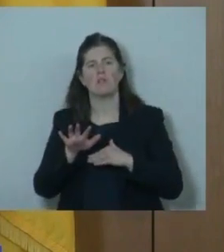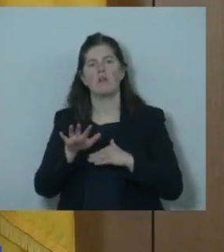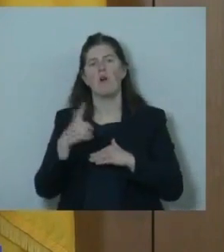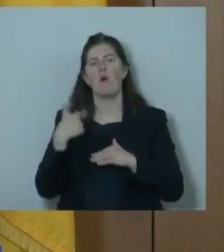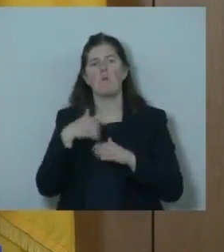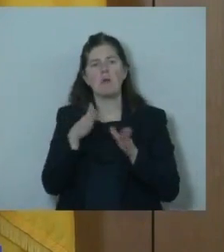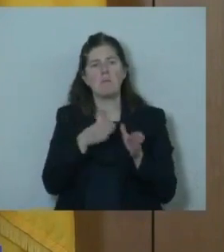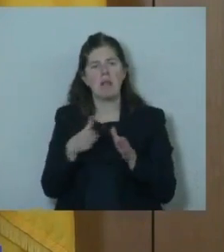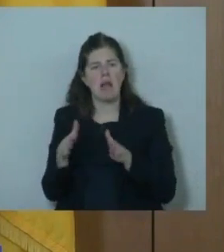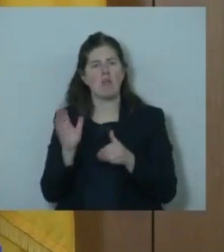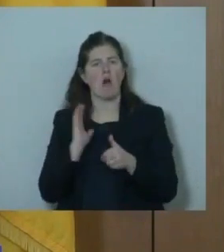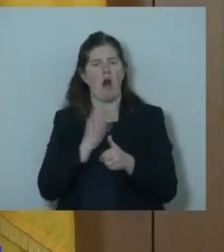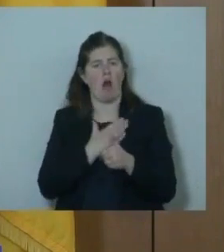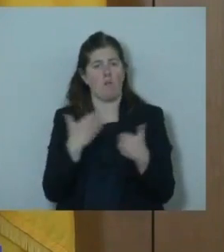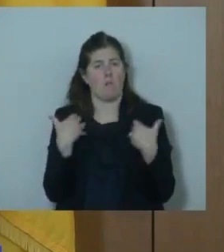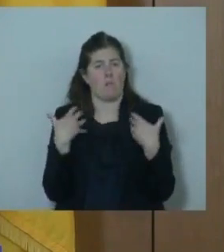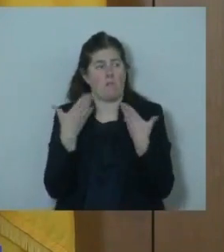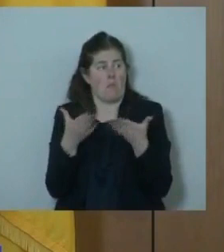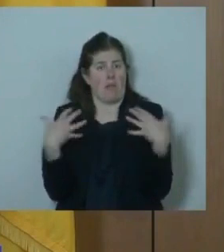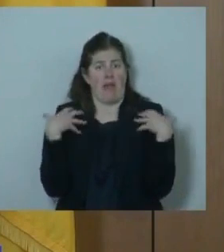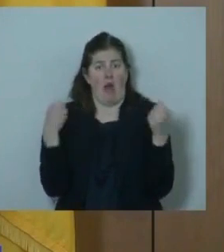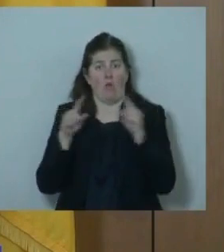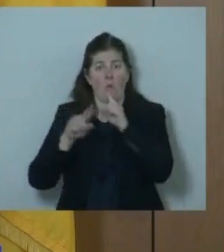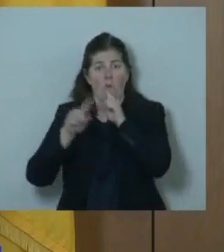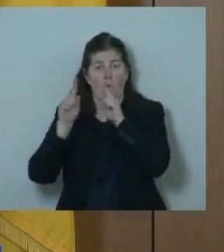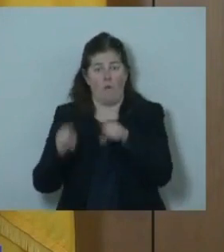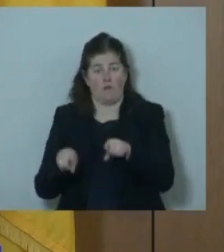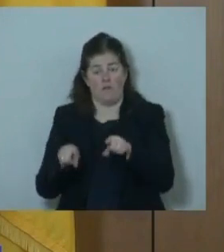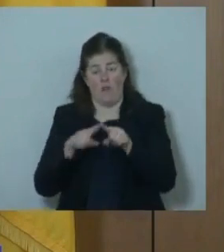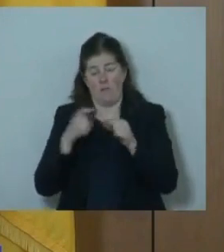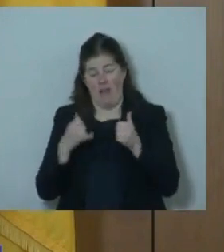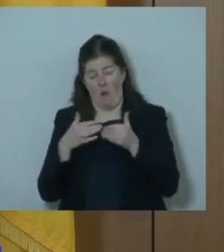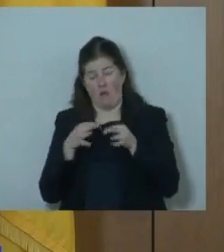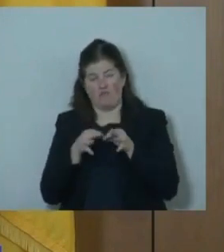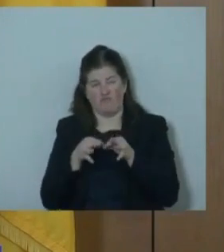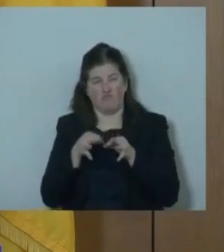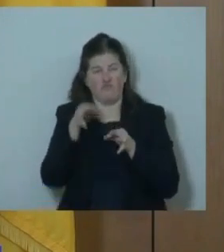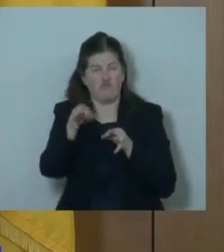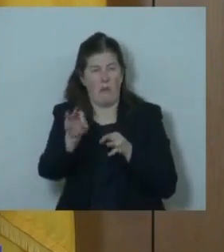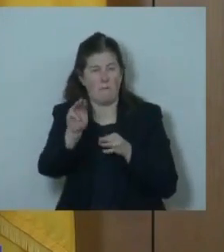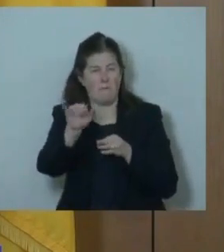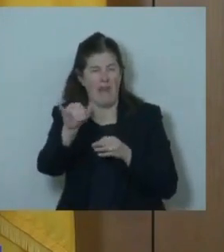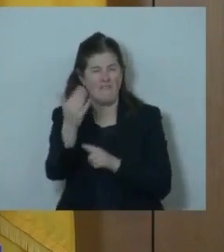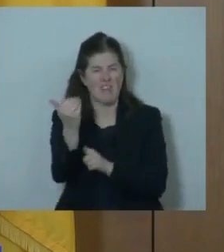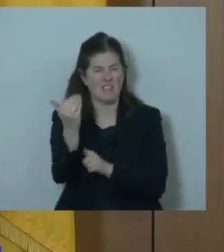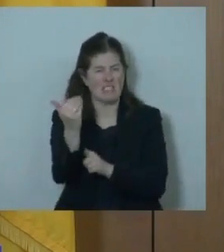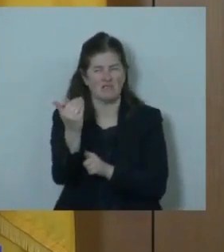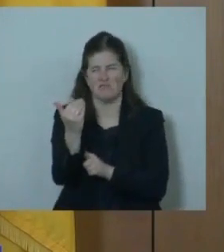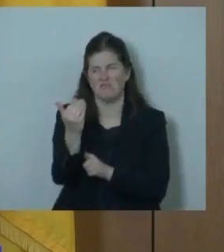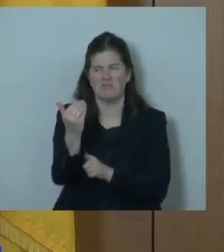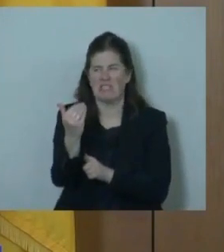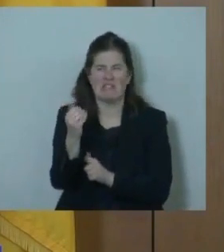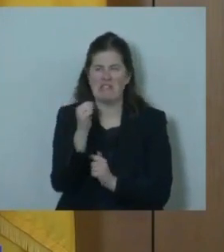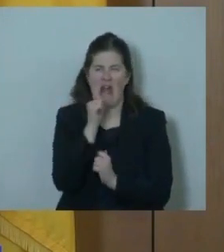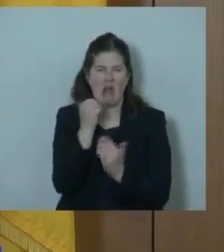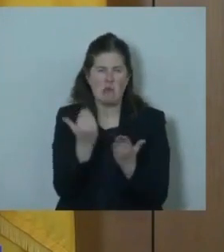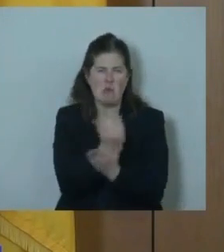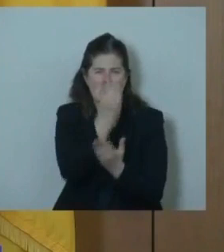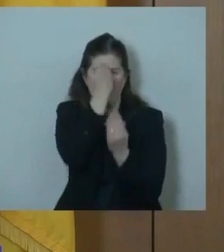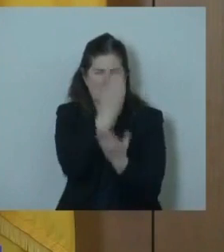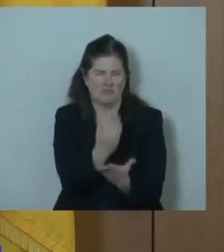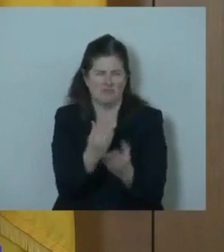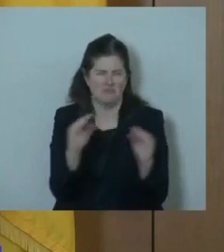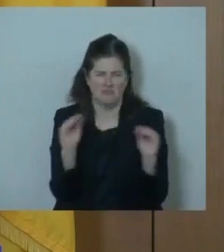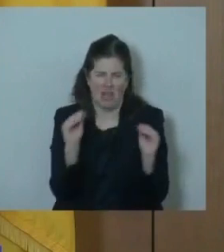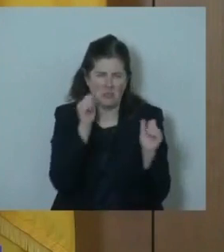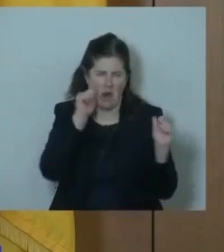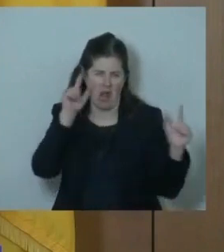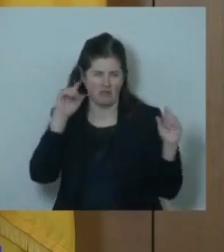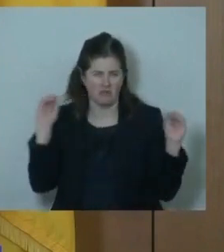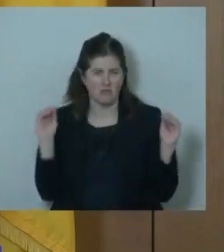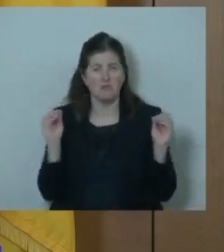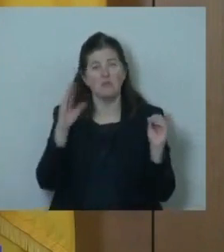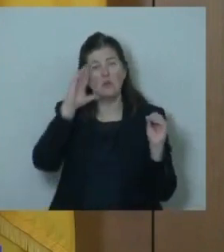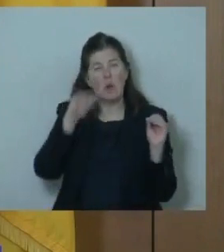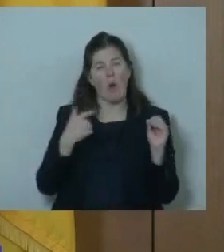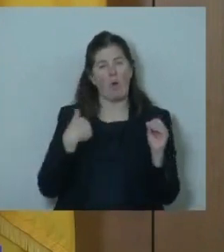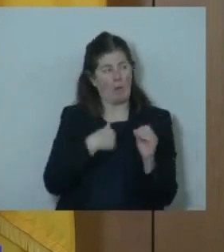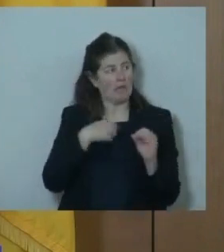FIRST THING, YOU SHOULD EXPECT IN THE NEXT COUPLE OF DAYS OR SO FOR US TO EXTEND OUR PUBLIC HEALTH BORDERS THROUGH MAY 15.